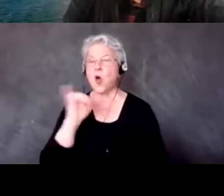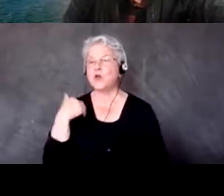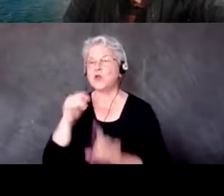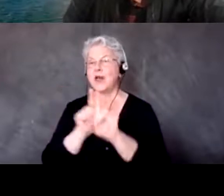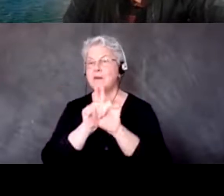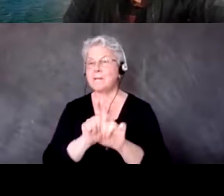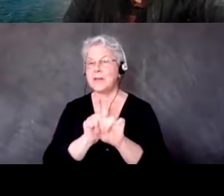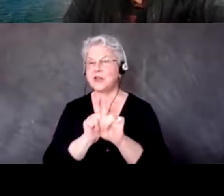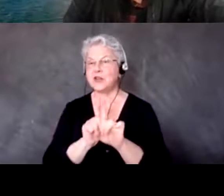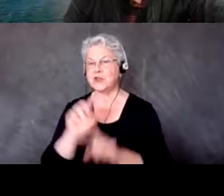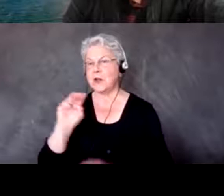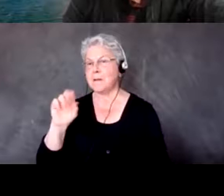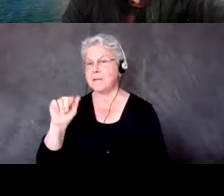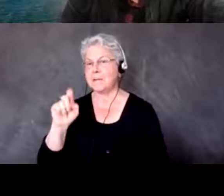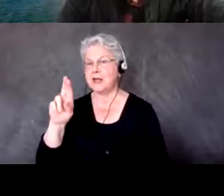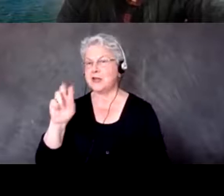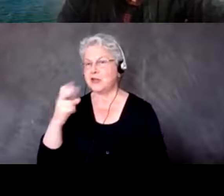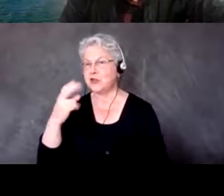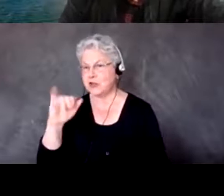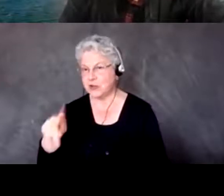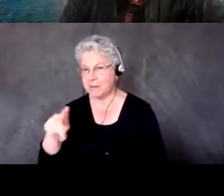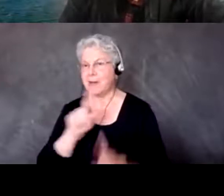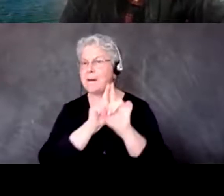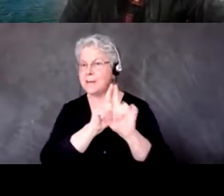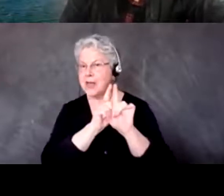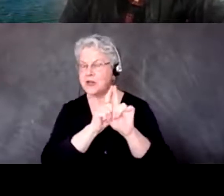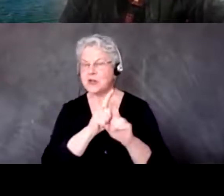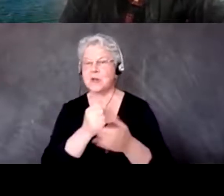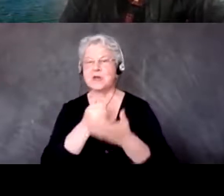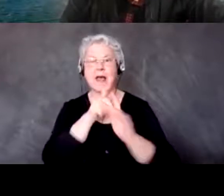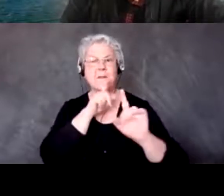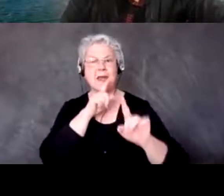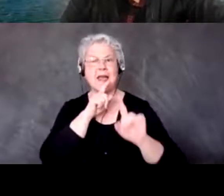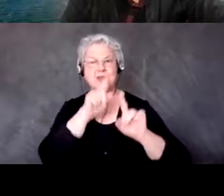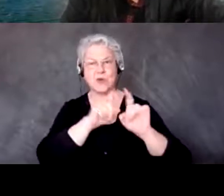would be very handy for you, Emily, to answer those questions for you, as well as to get you